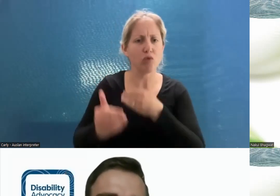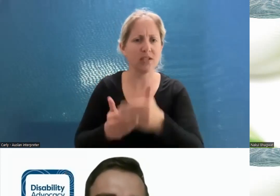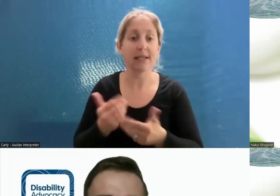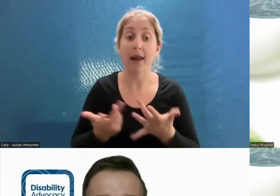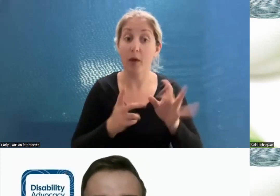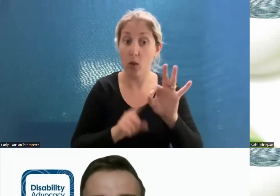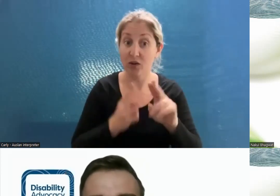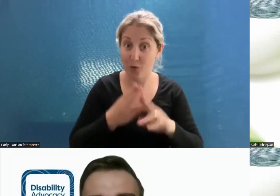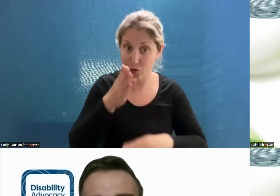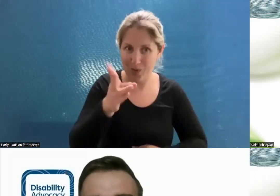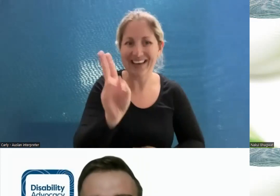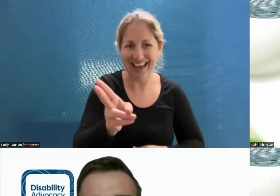you, Nakul.